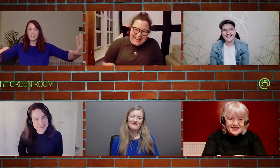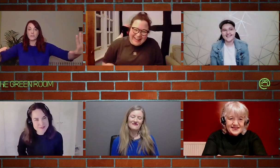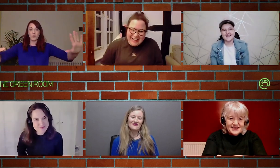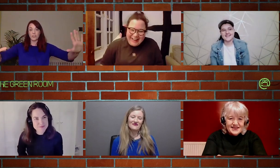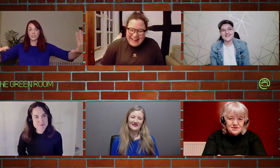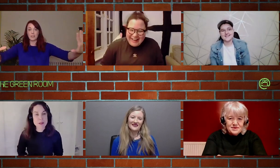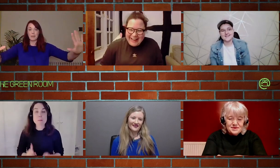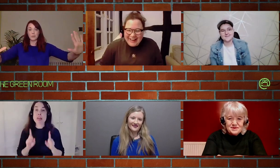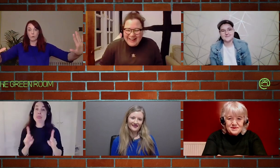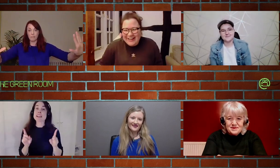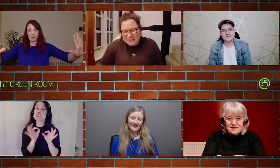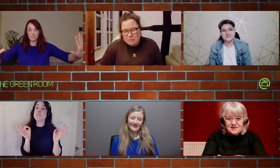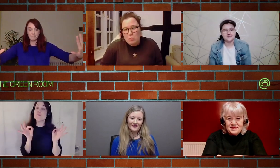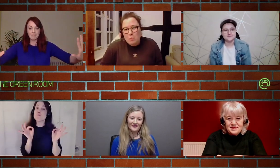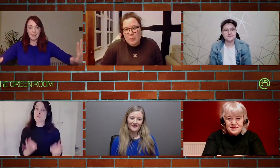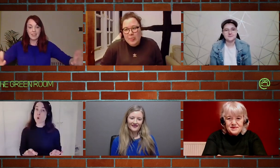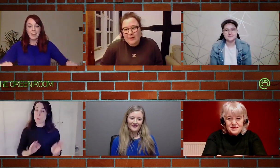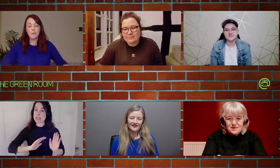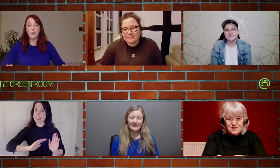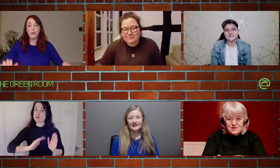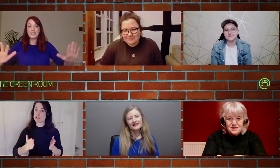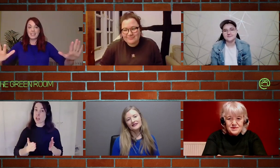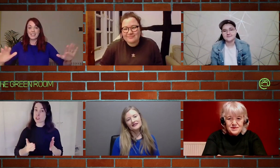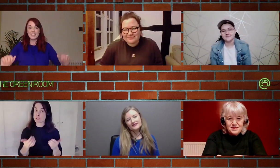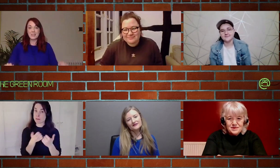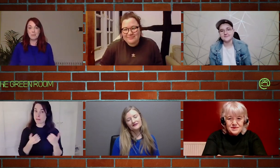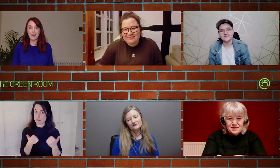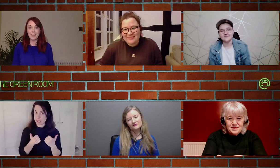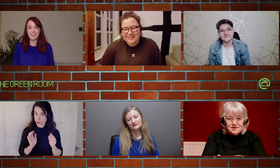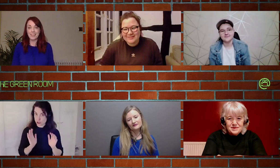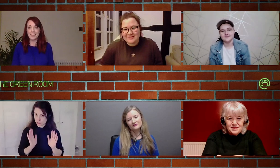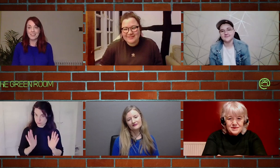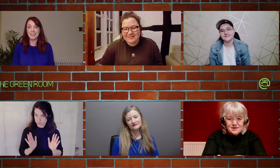introductioney bit over. We're all going to take a nice deep breath.